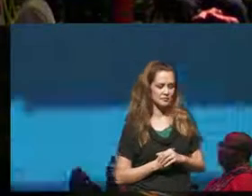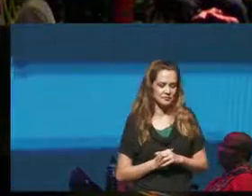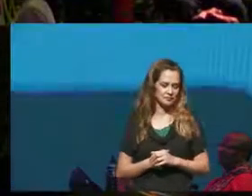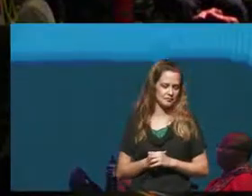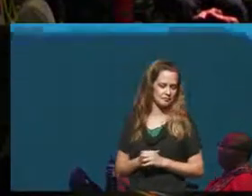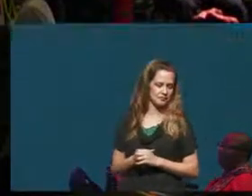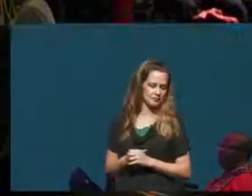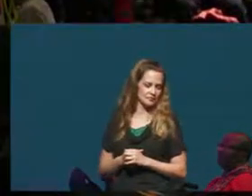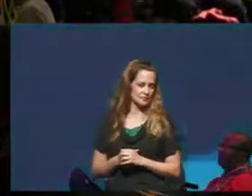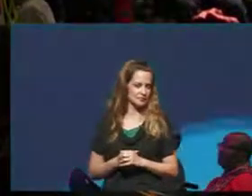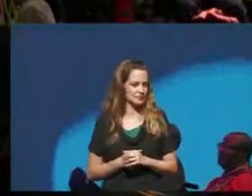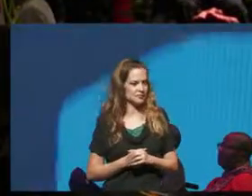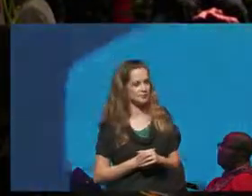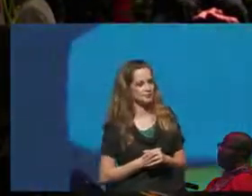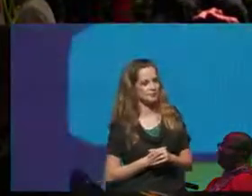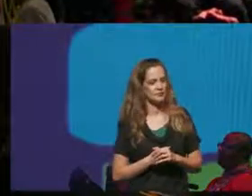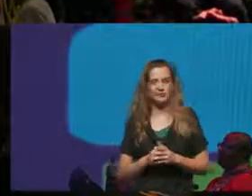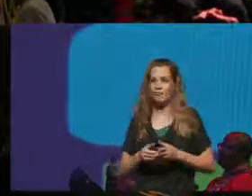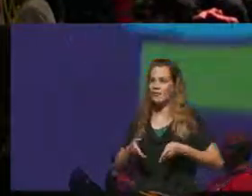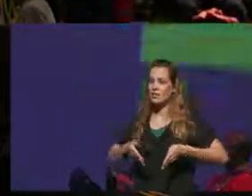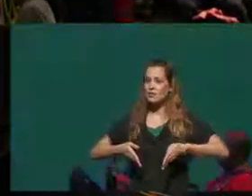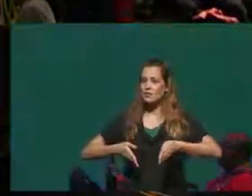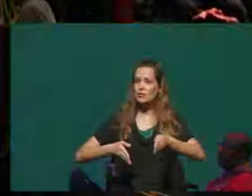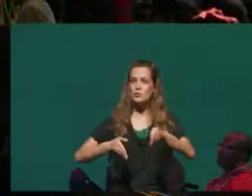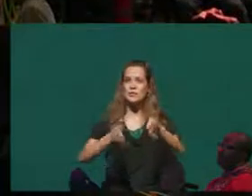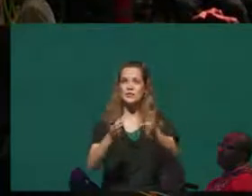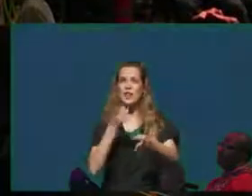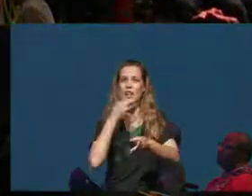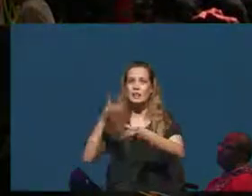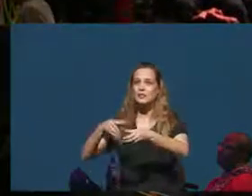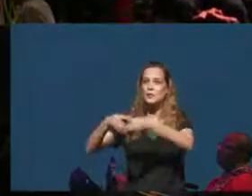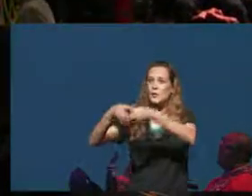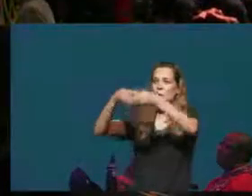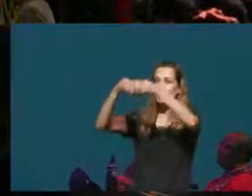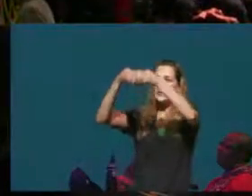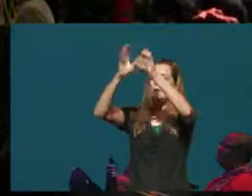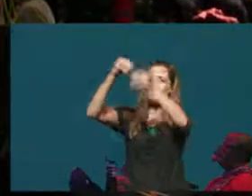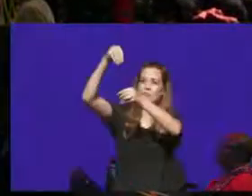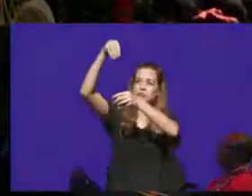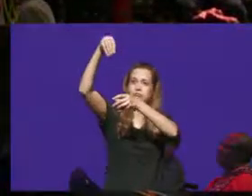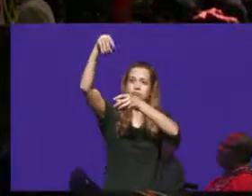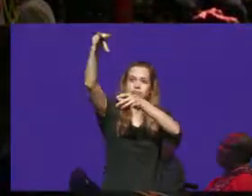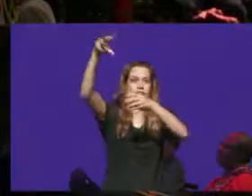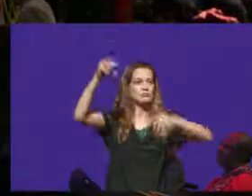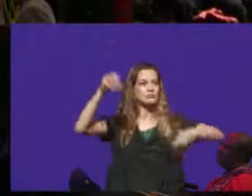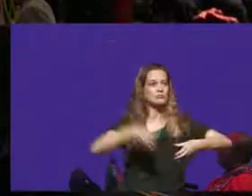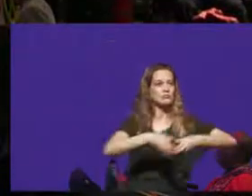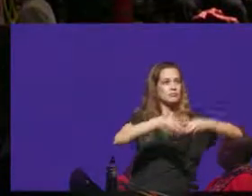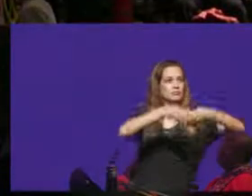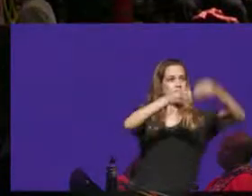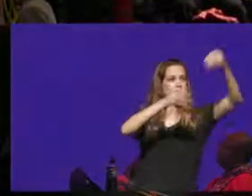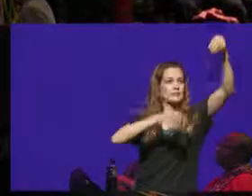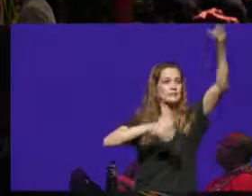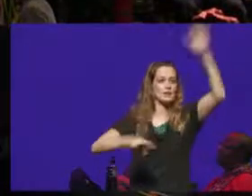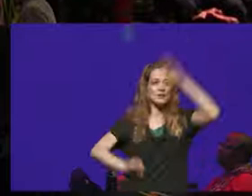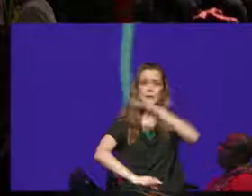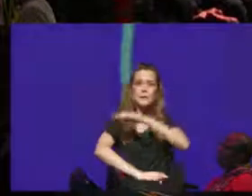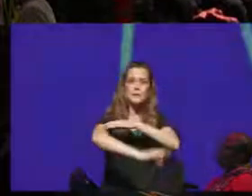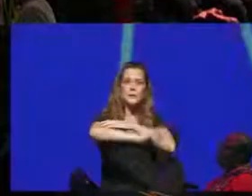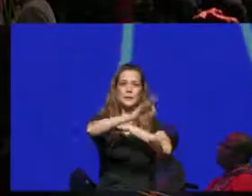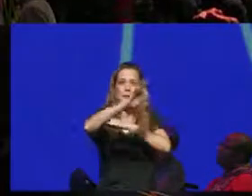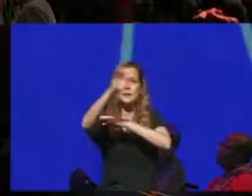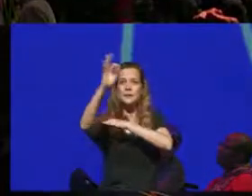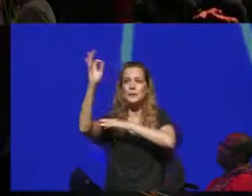All the streetlights all the streetlights and the sunlight has risen, has risen